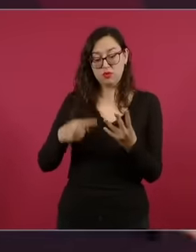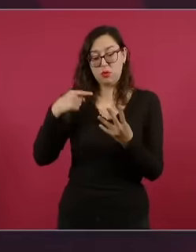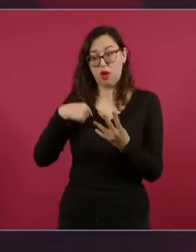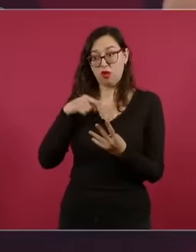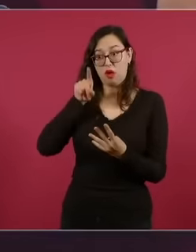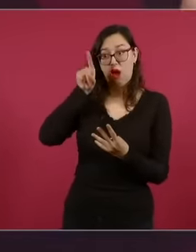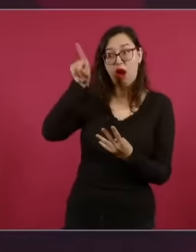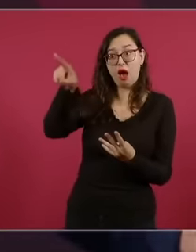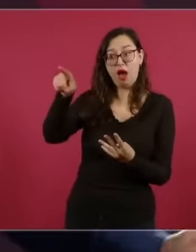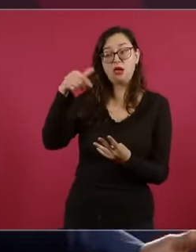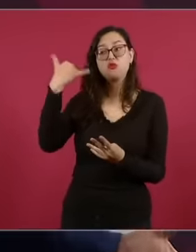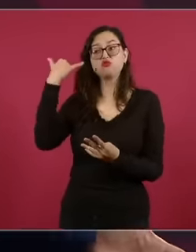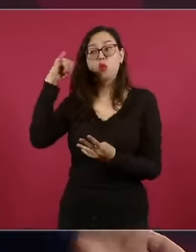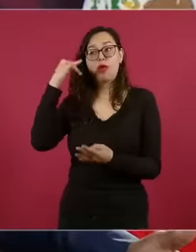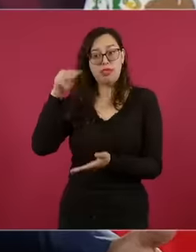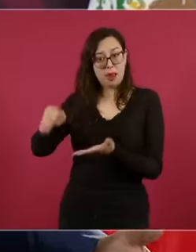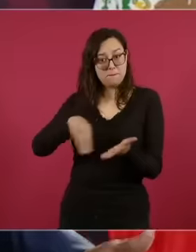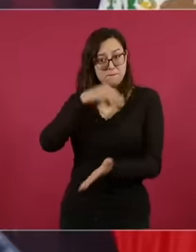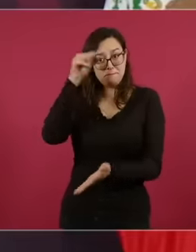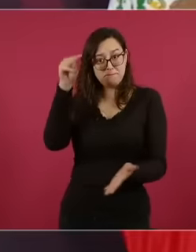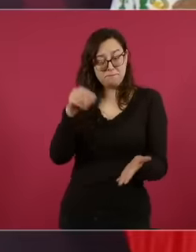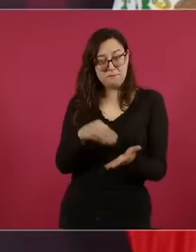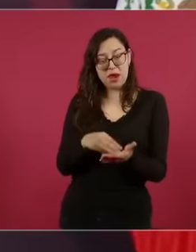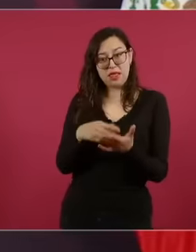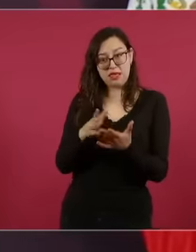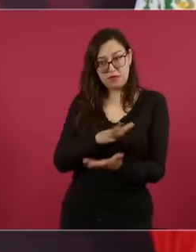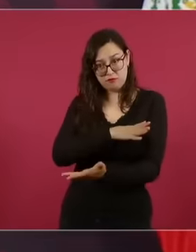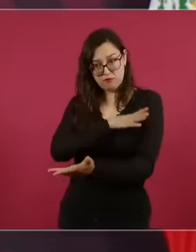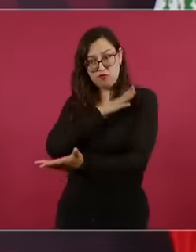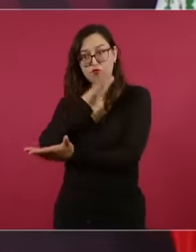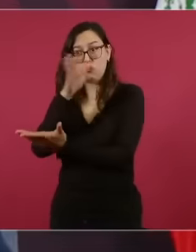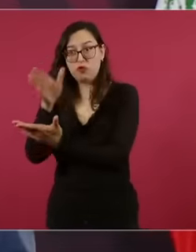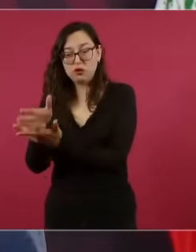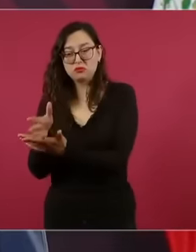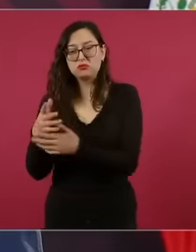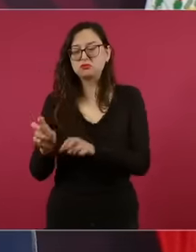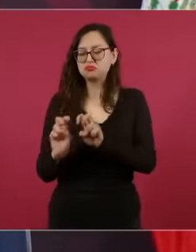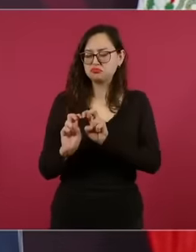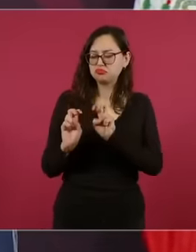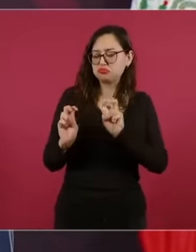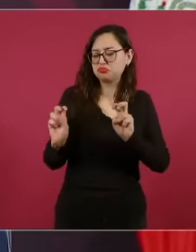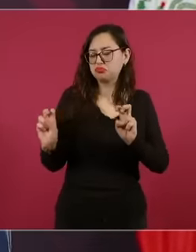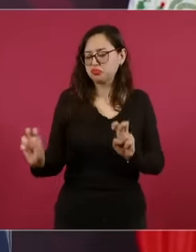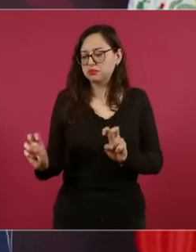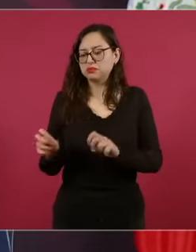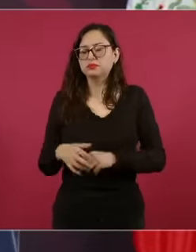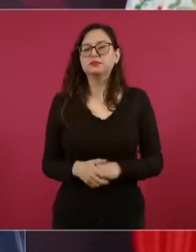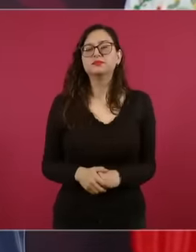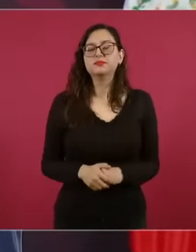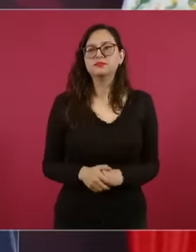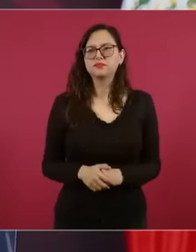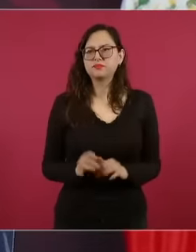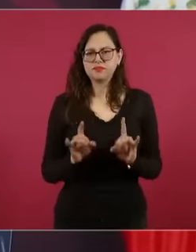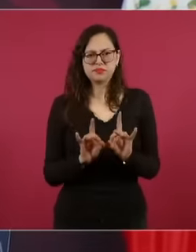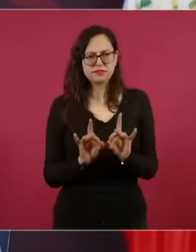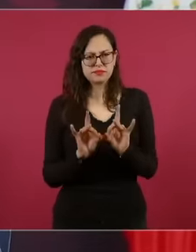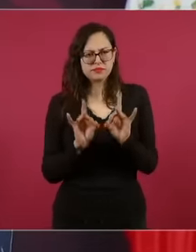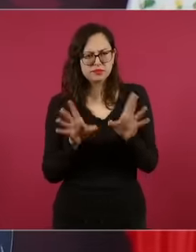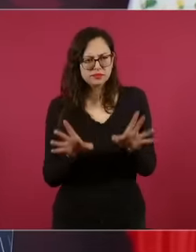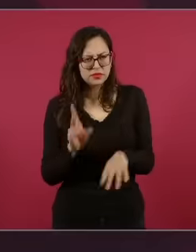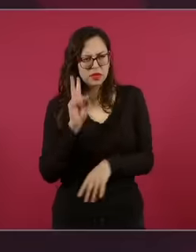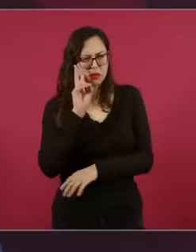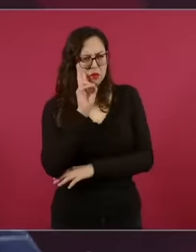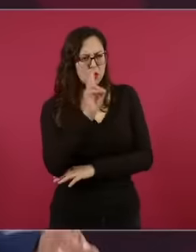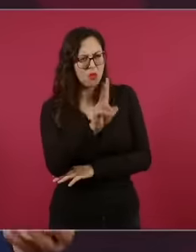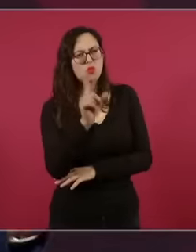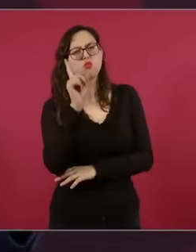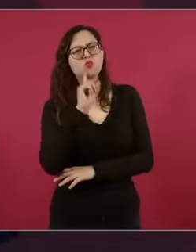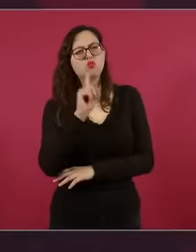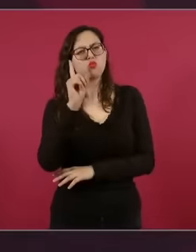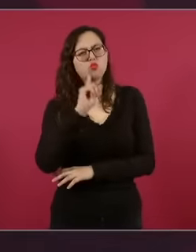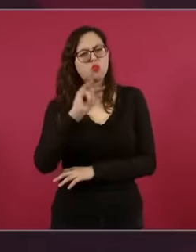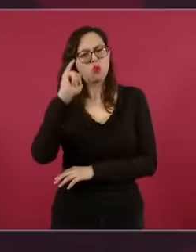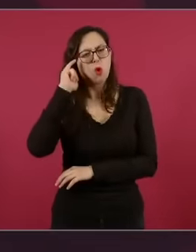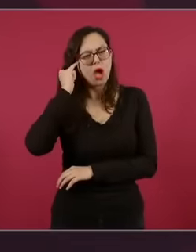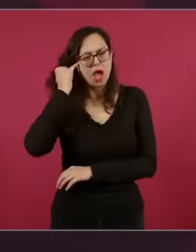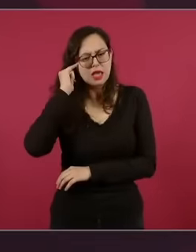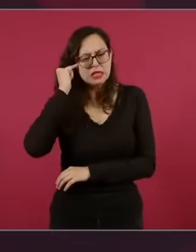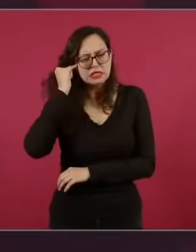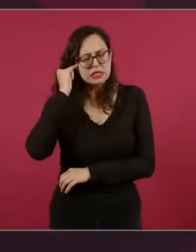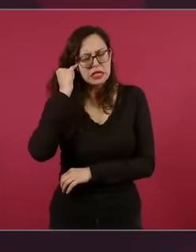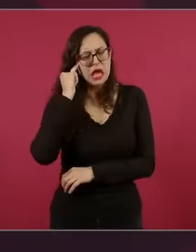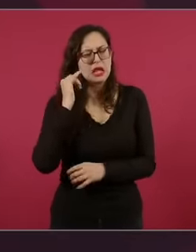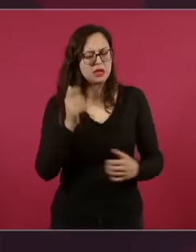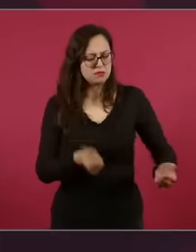we were there and some women arrived mixed-race companions, this one with his morals full of eggs,